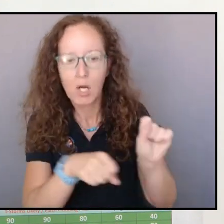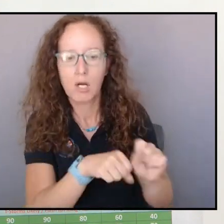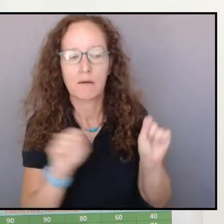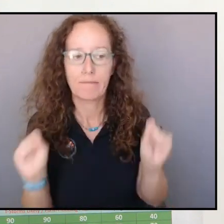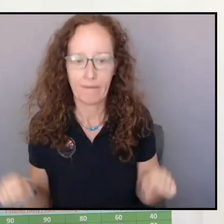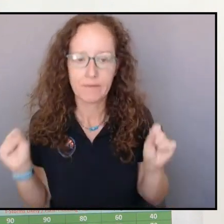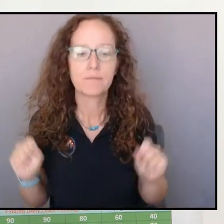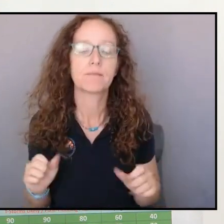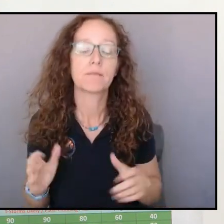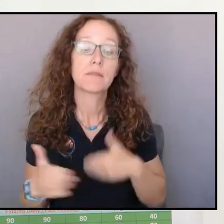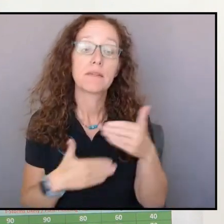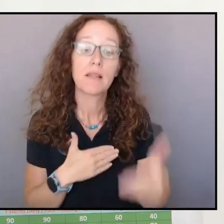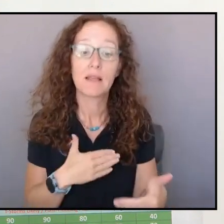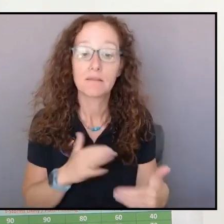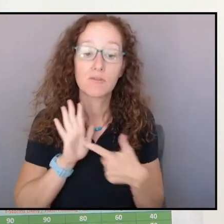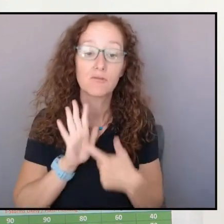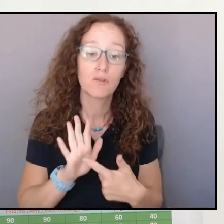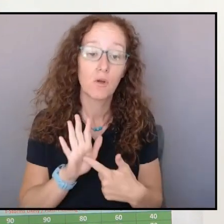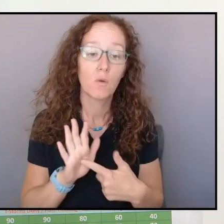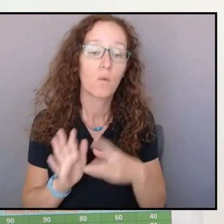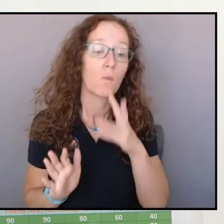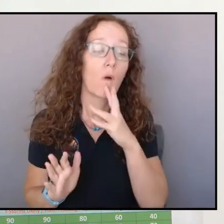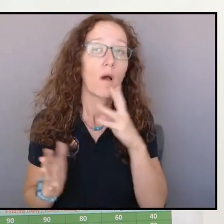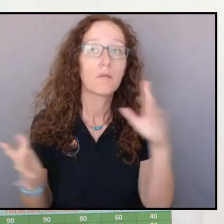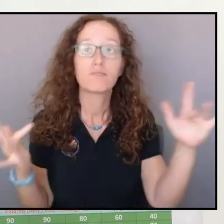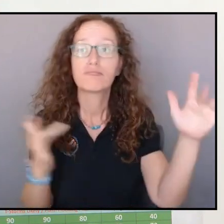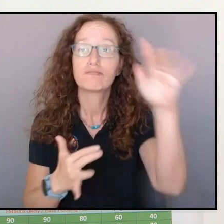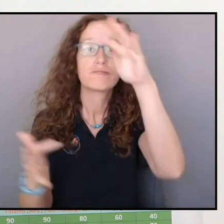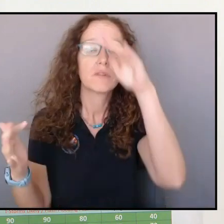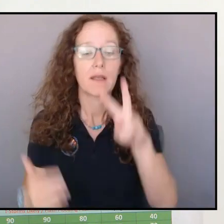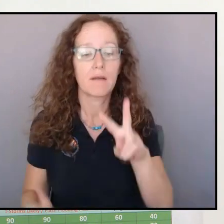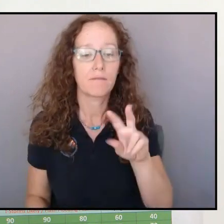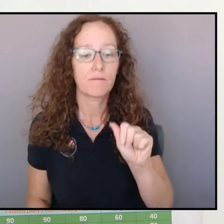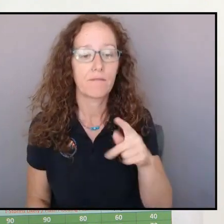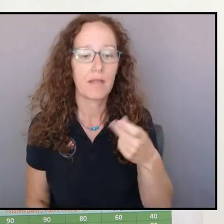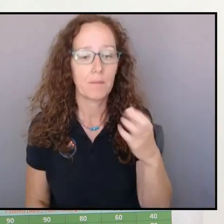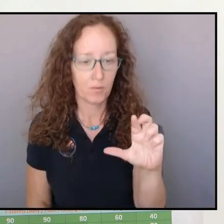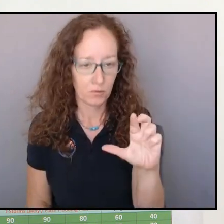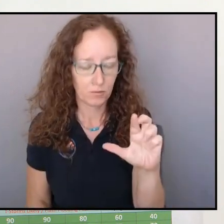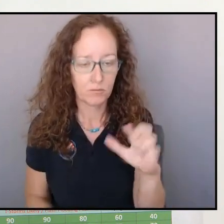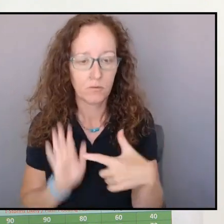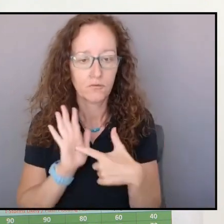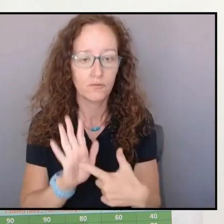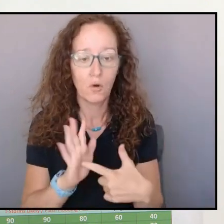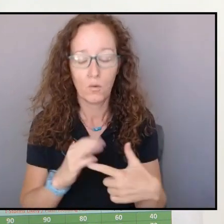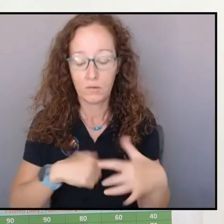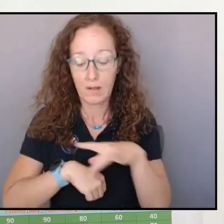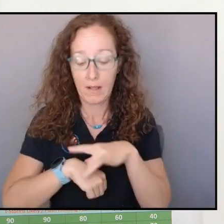you, this is our water vapor image and it just shows you really how much moisture is in the atmosphere. Uh anywhere